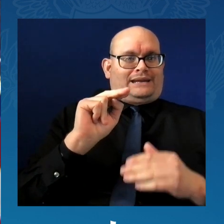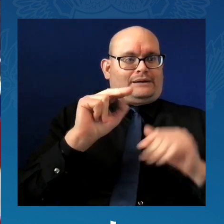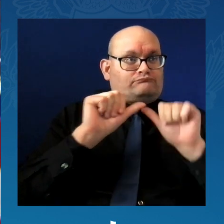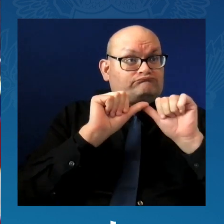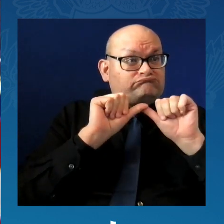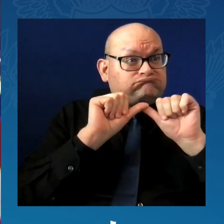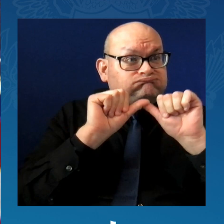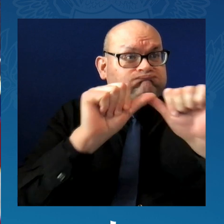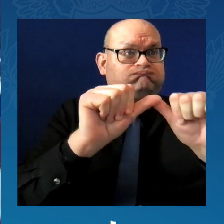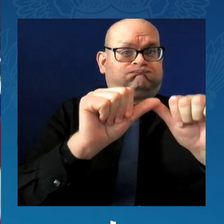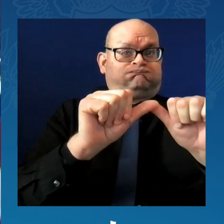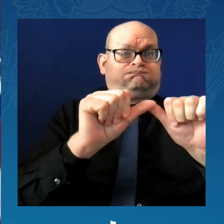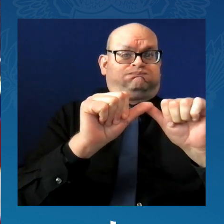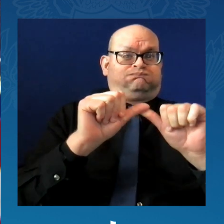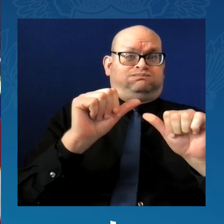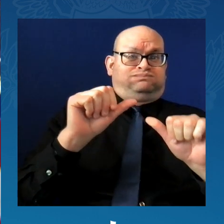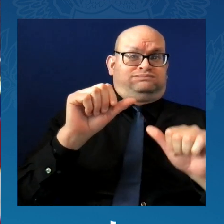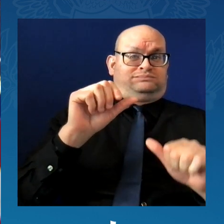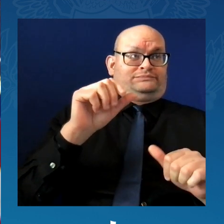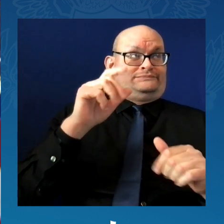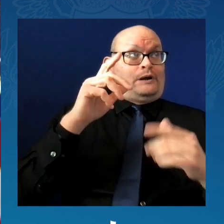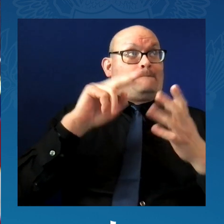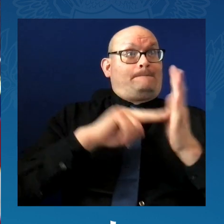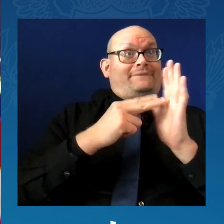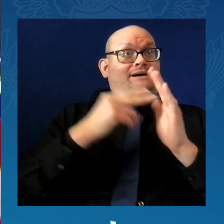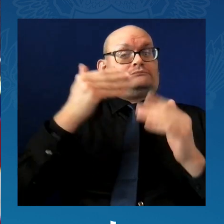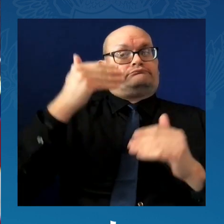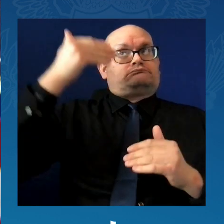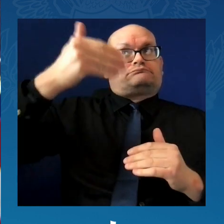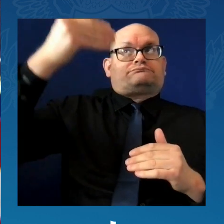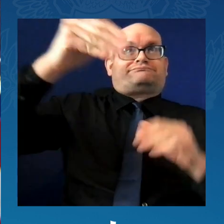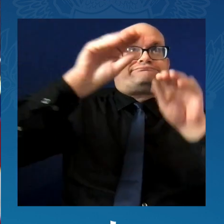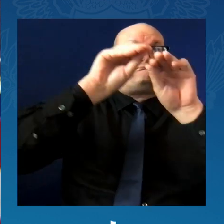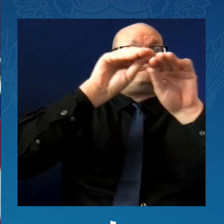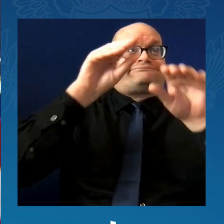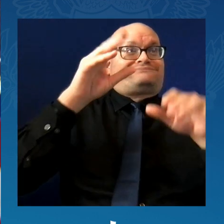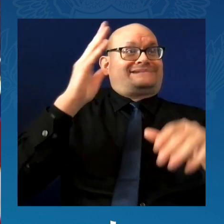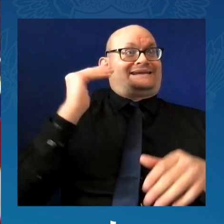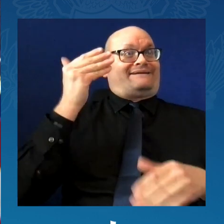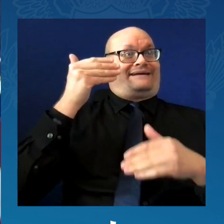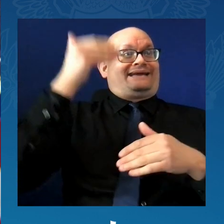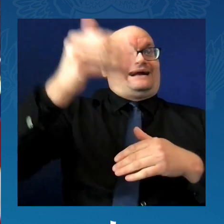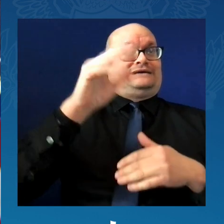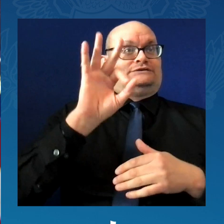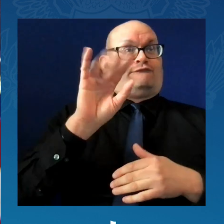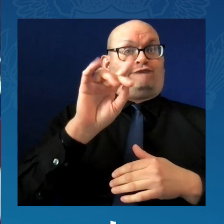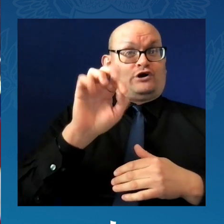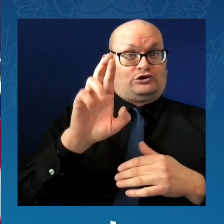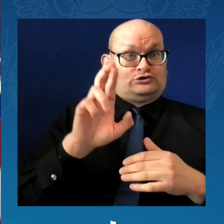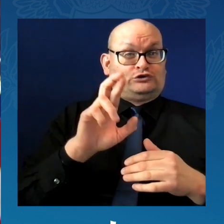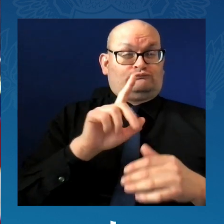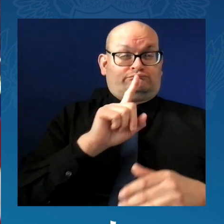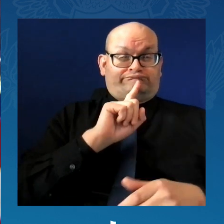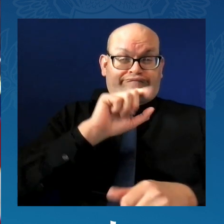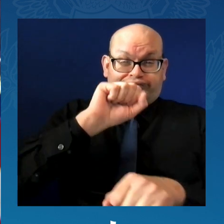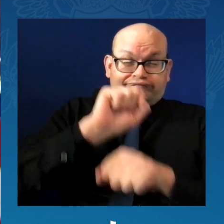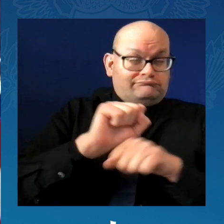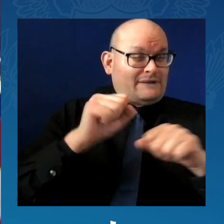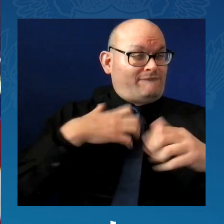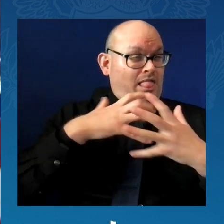and to make real the incredible potential of space for all people.